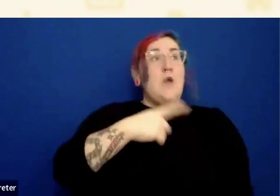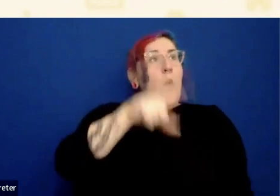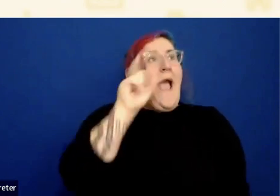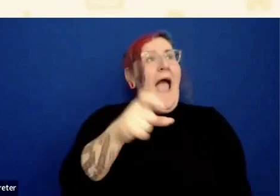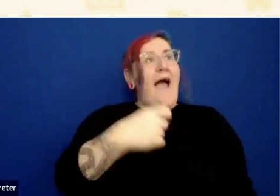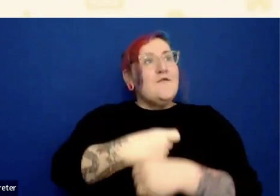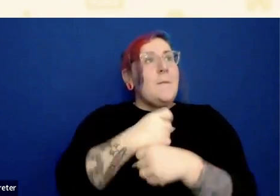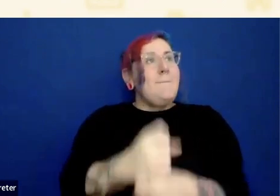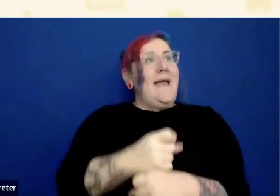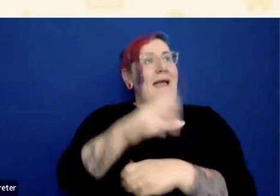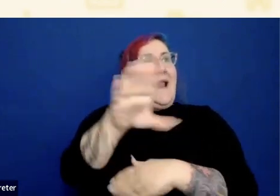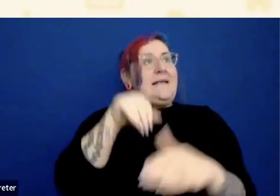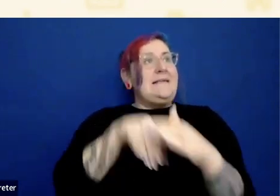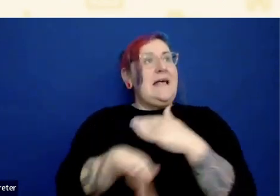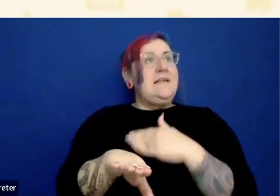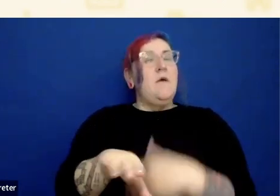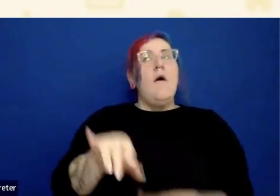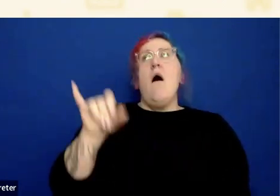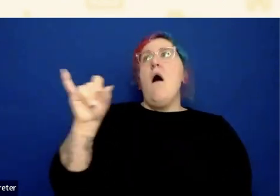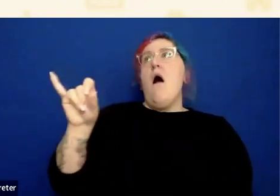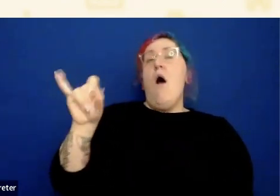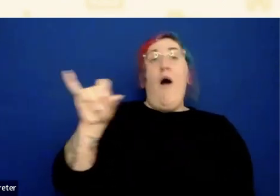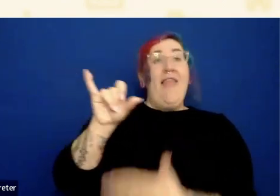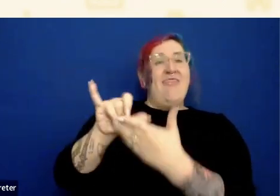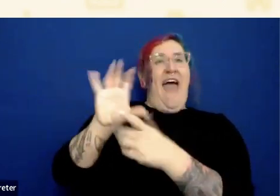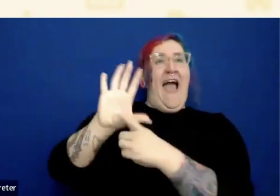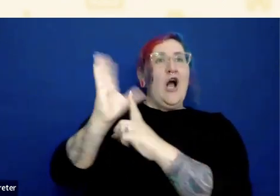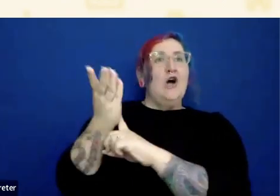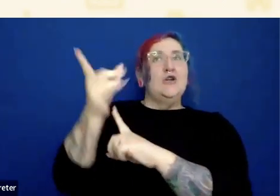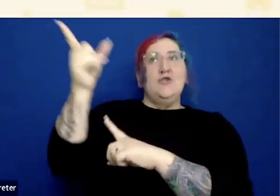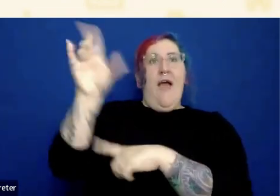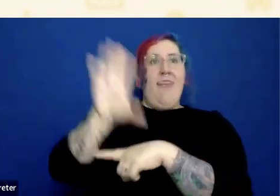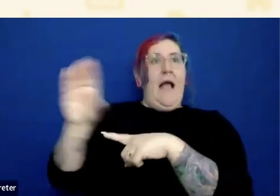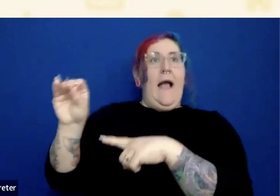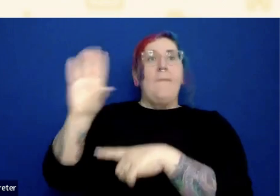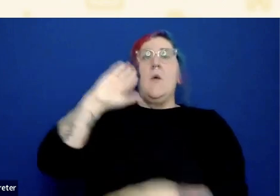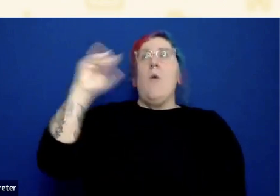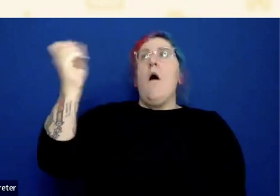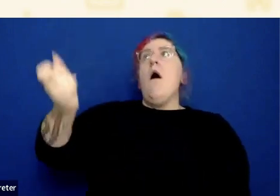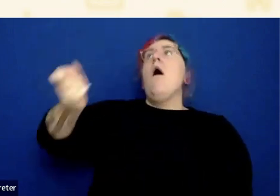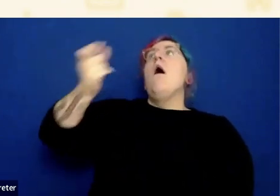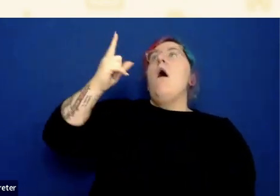then that trickles down, and everyone understands that they play a role. Yes, that's 100% true.